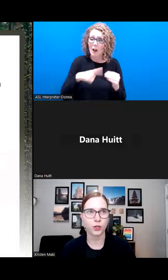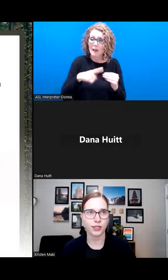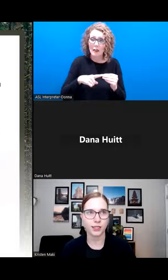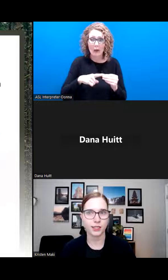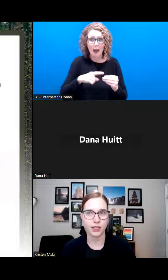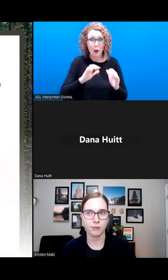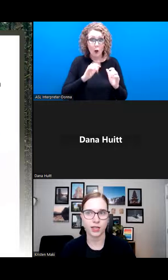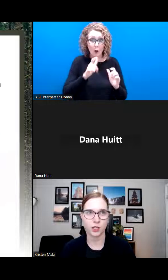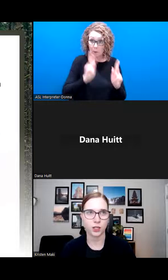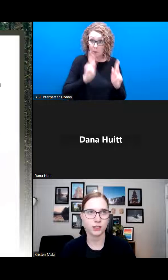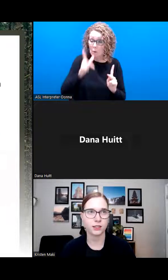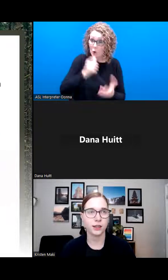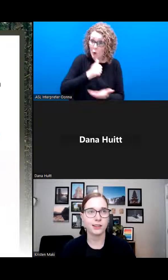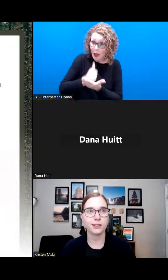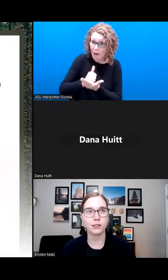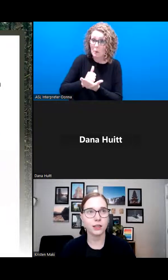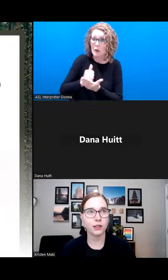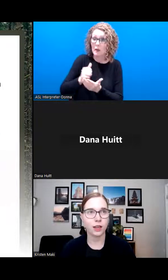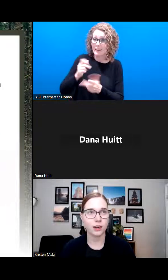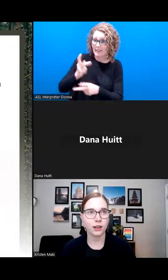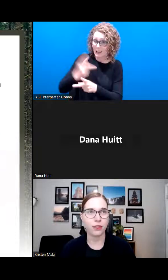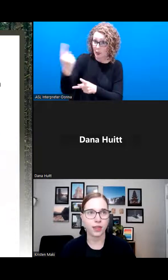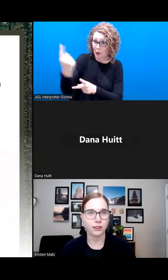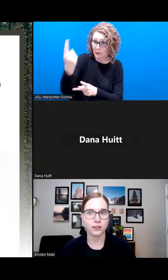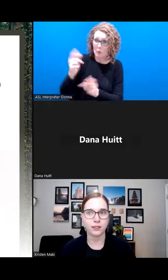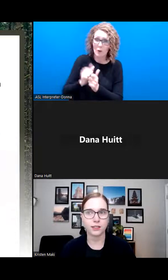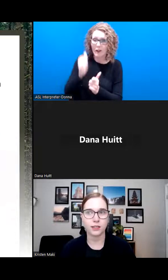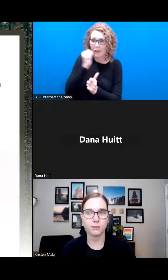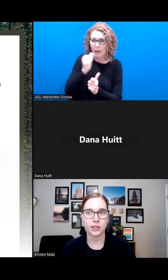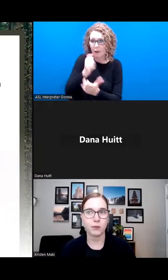That can be paid care from a professional or in many cases it's